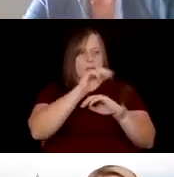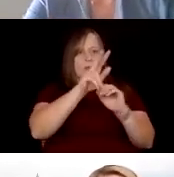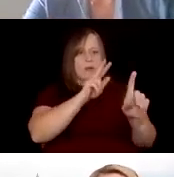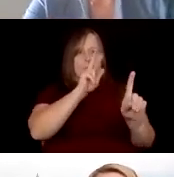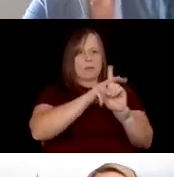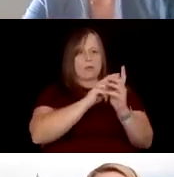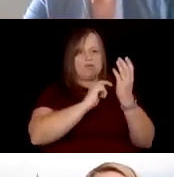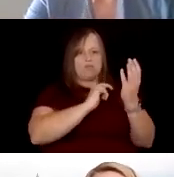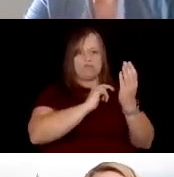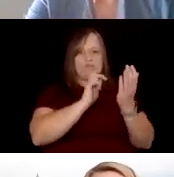It's all written.